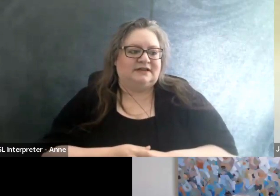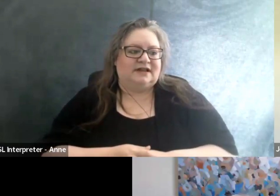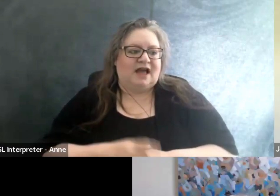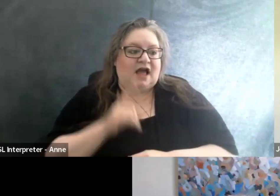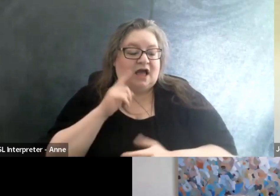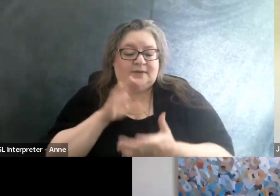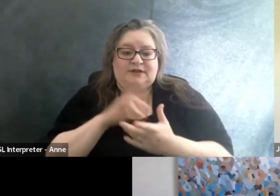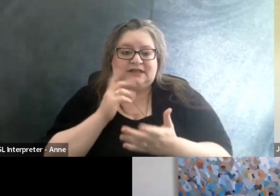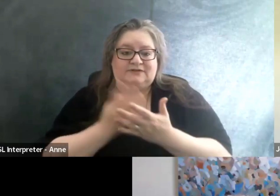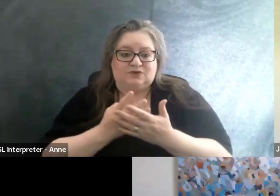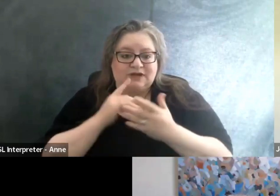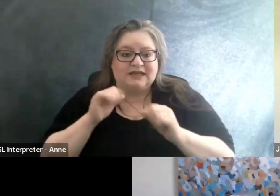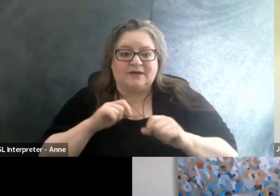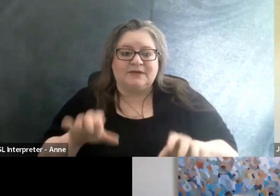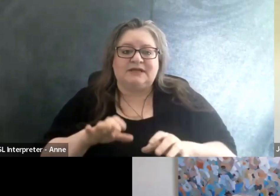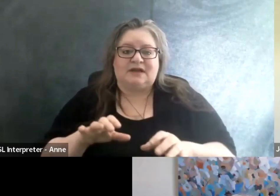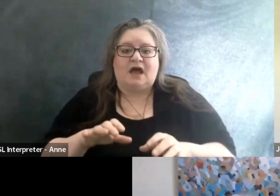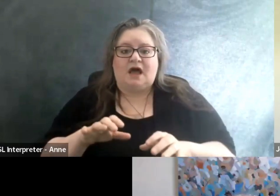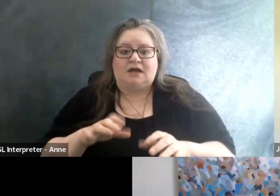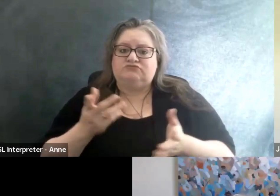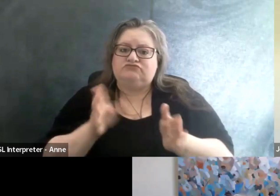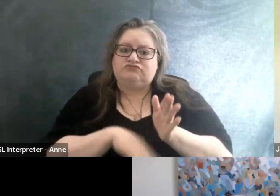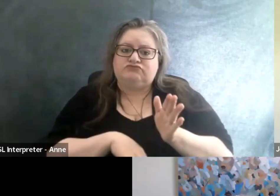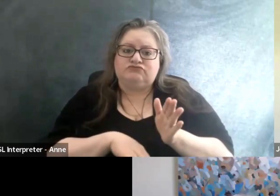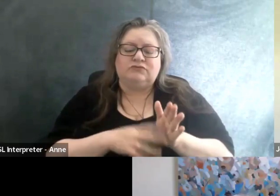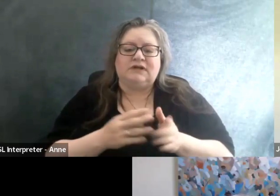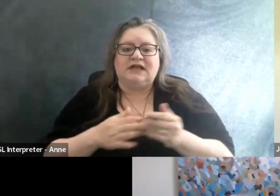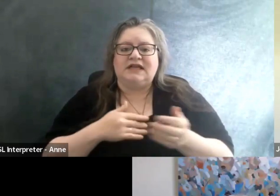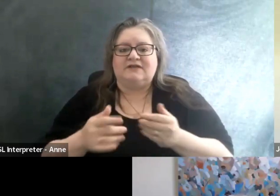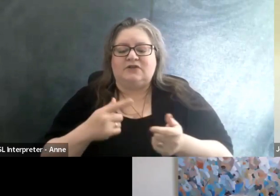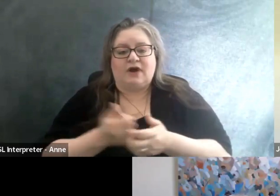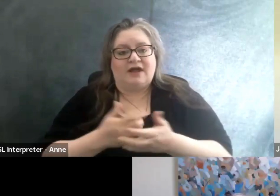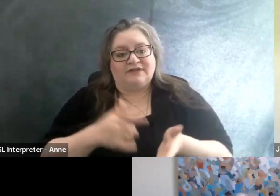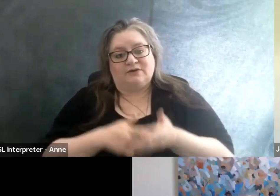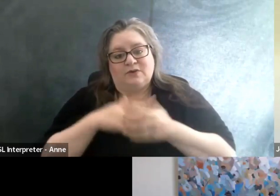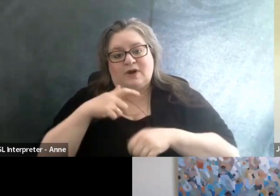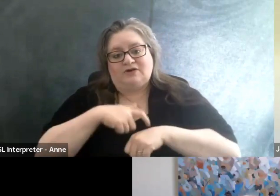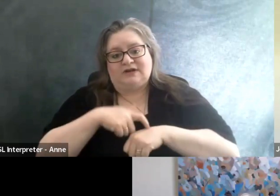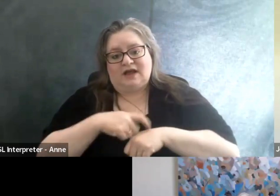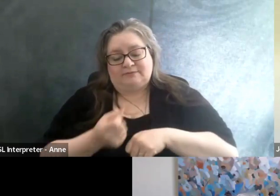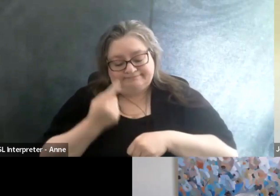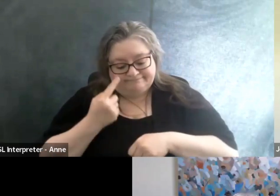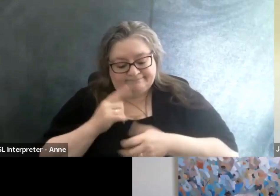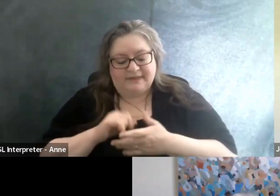can be done relatively cheaply, although everything requires time, and we realize that everybody is being asked to do a